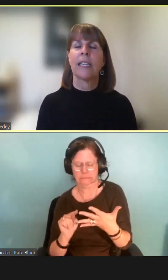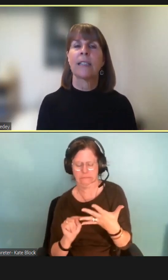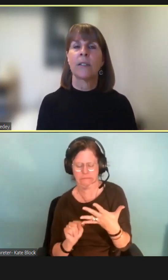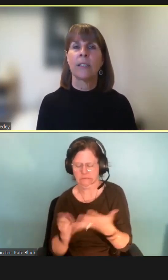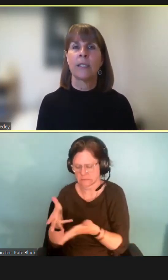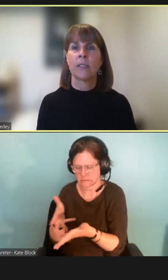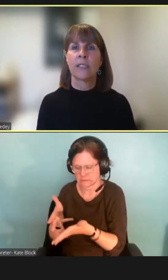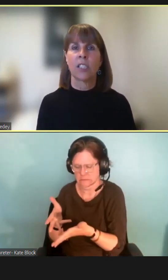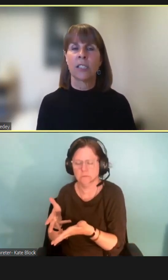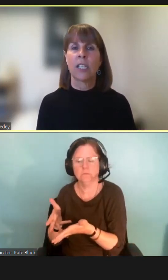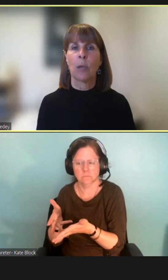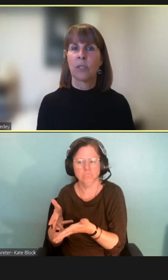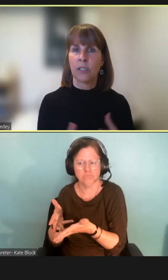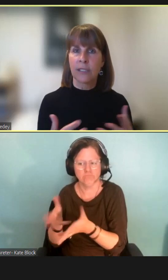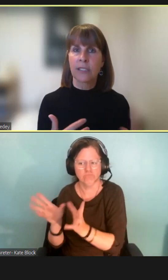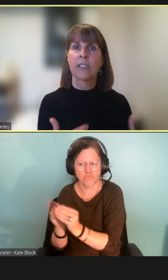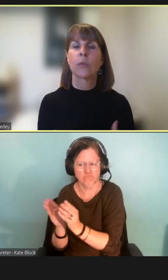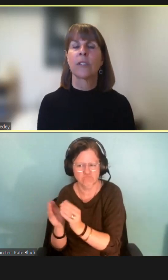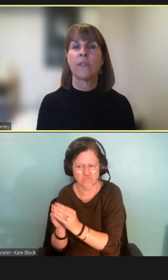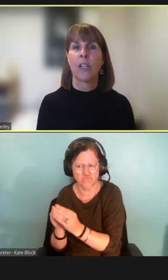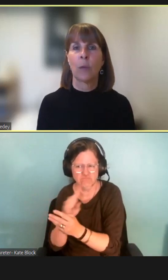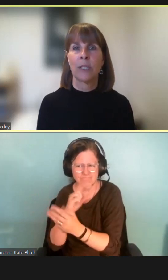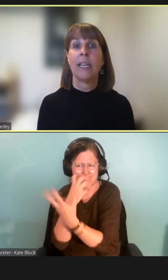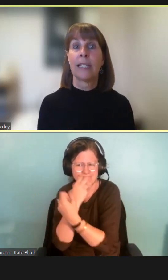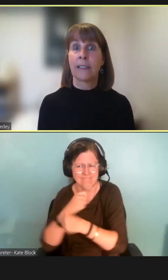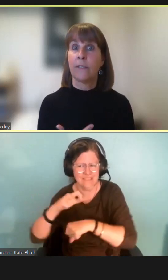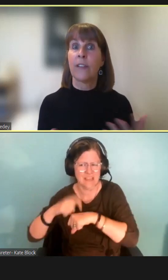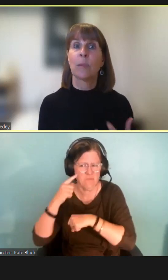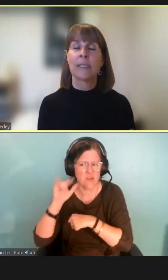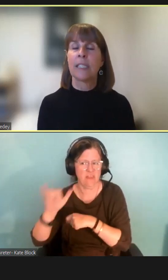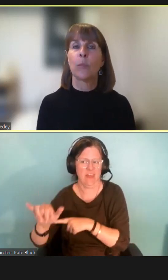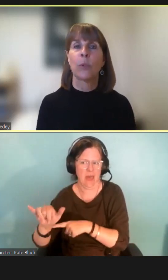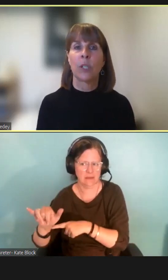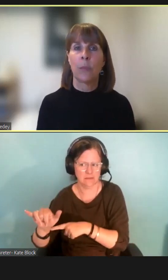their their session time to discuss with the family get the family's input about